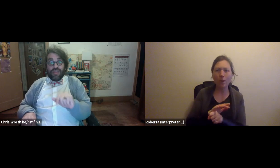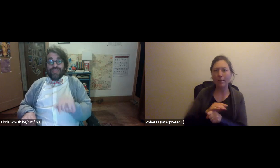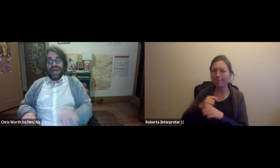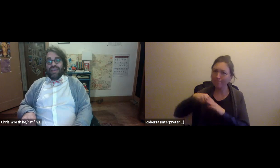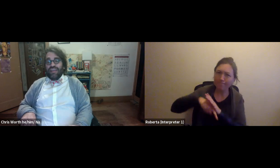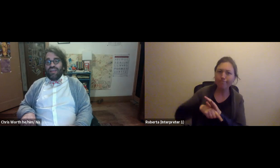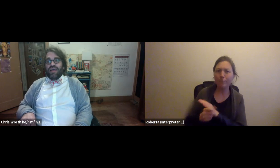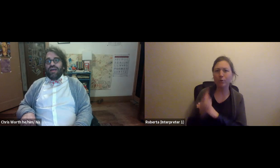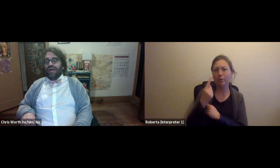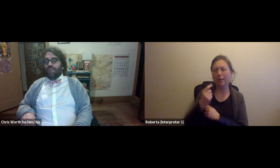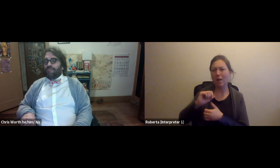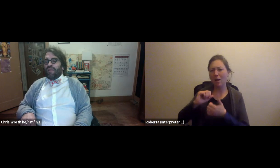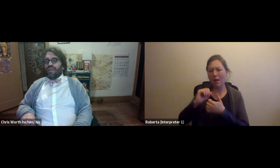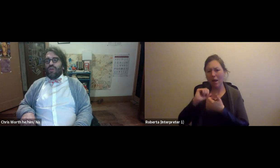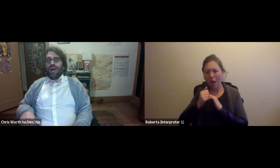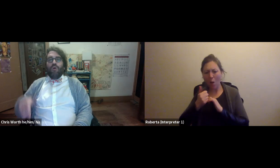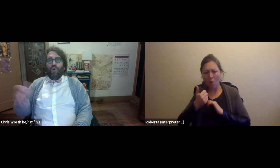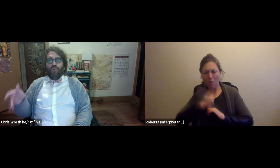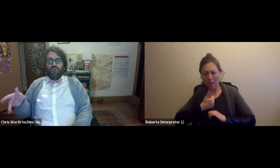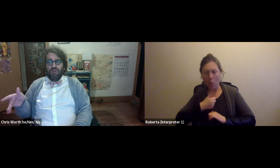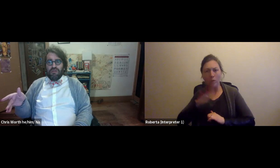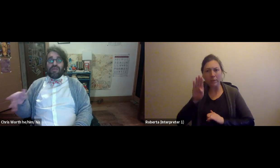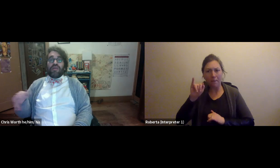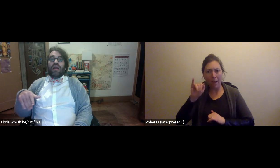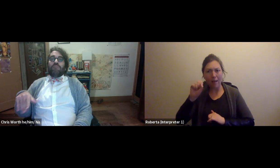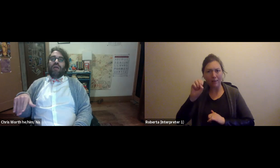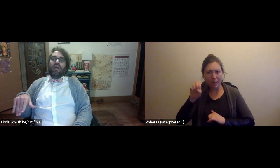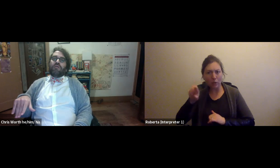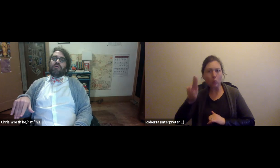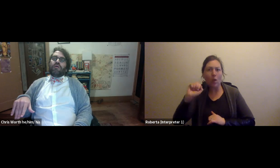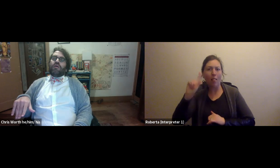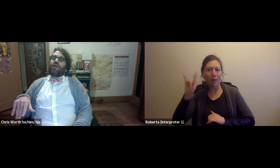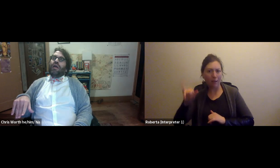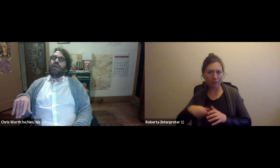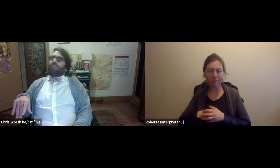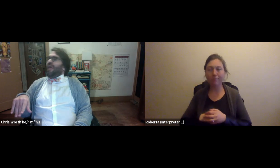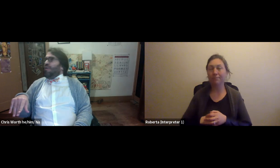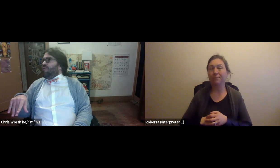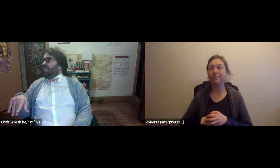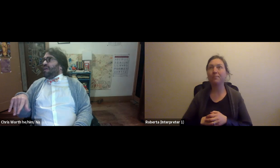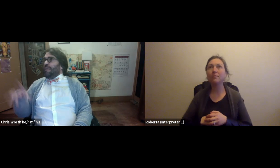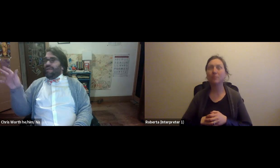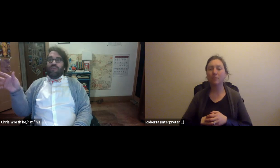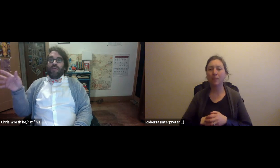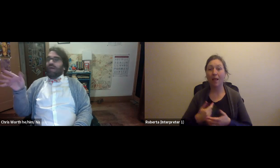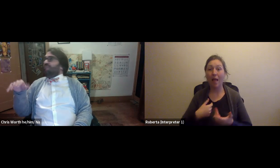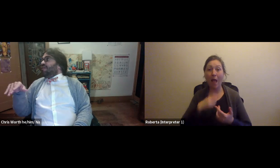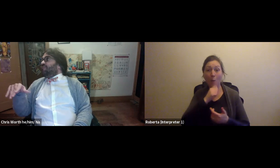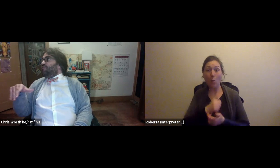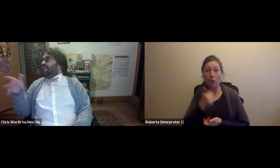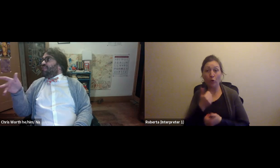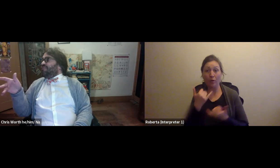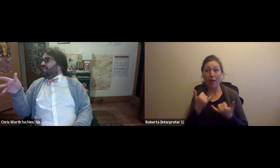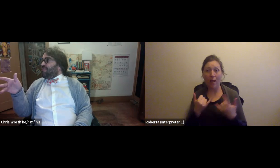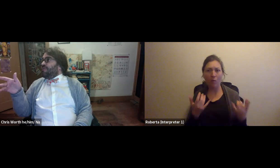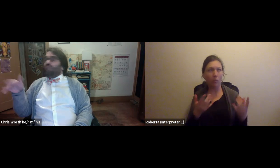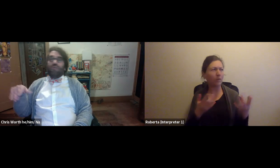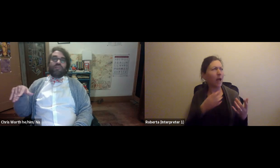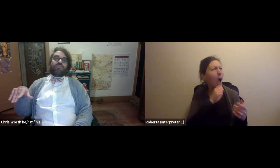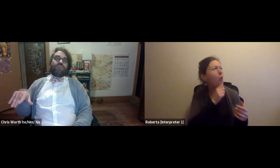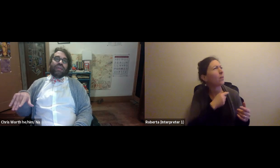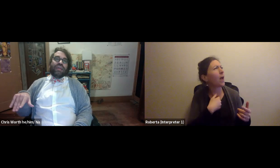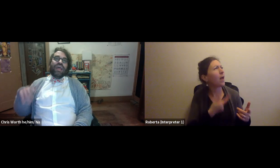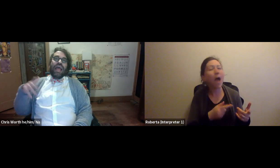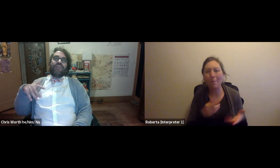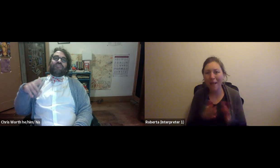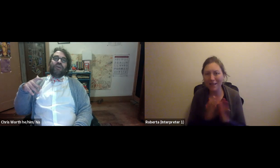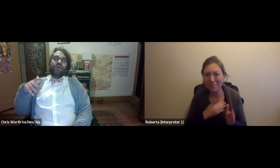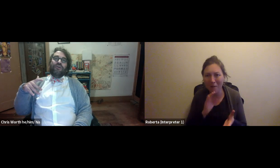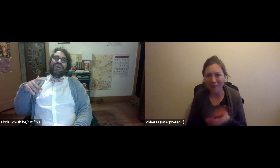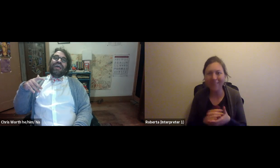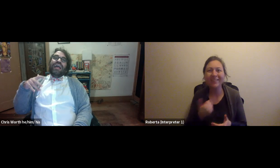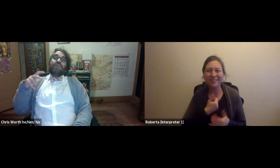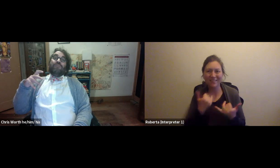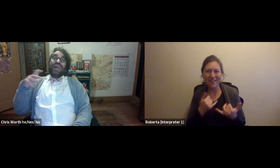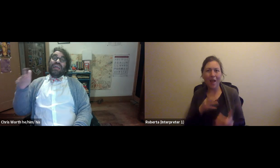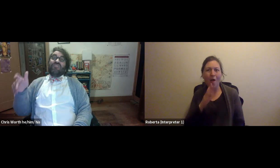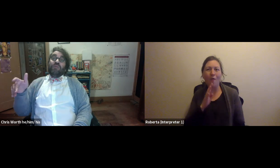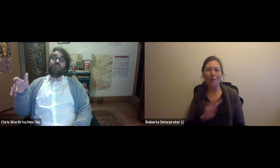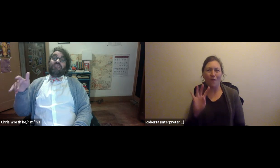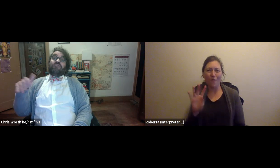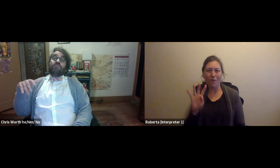that I'm older. I'm--how old am I, I'm asking my wife? 43 So my experience with